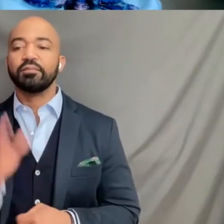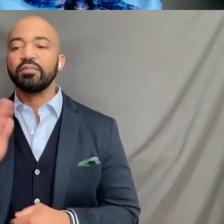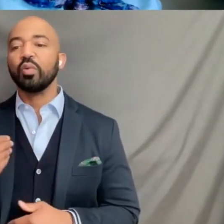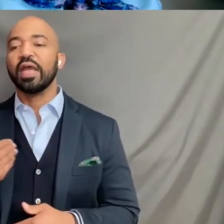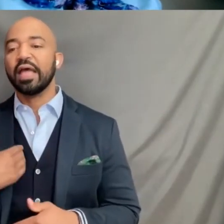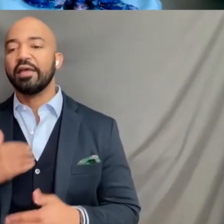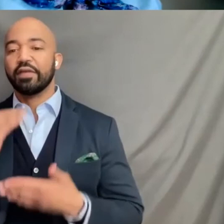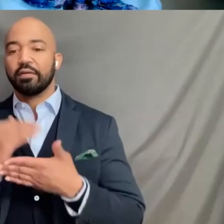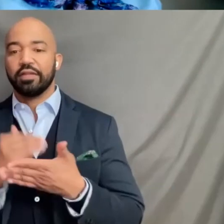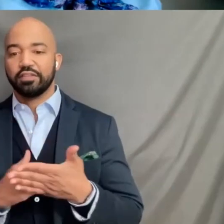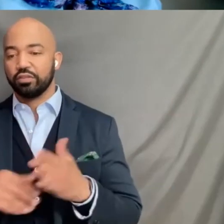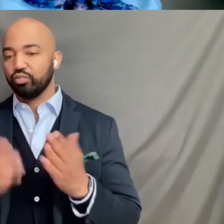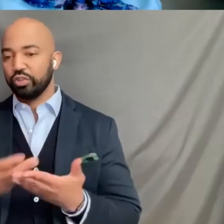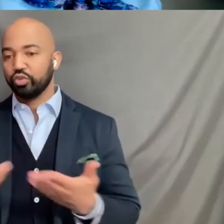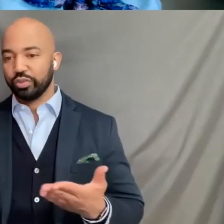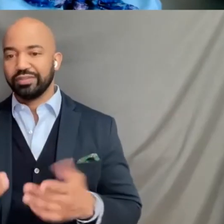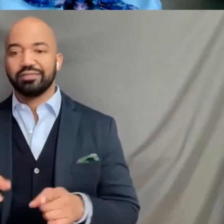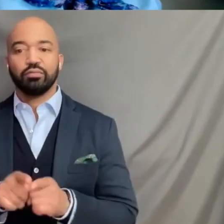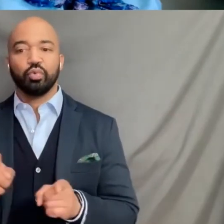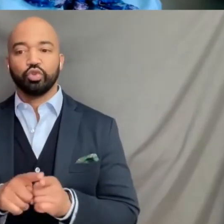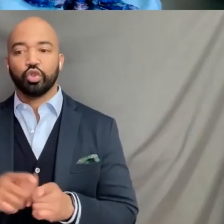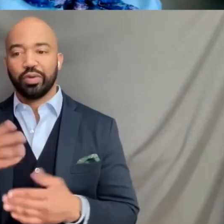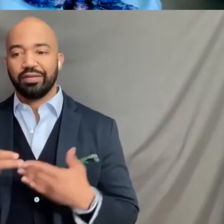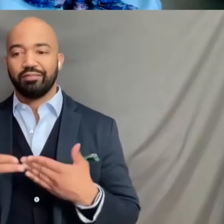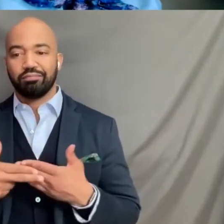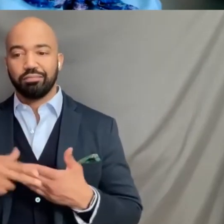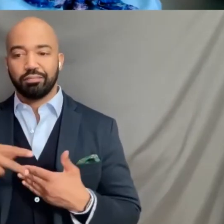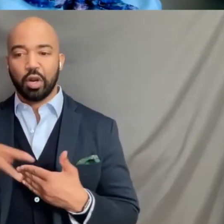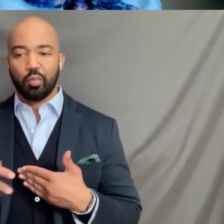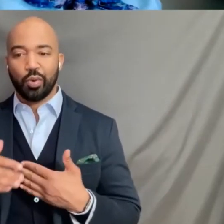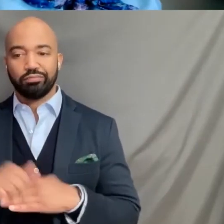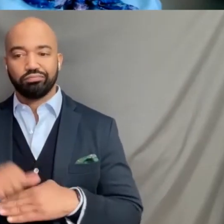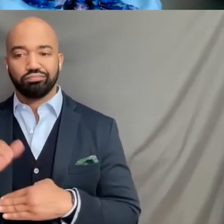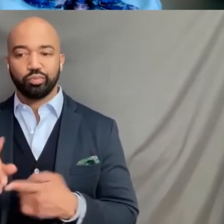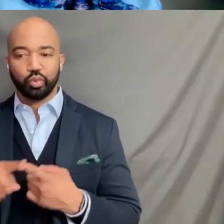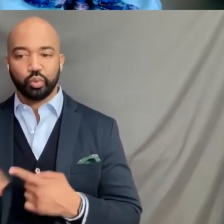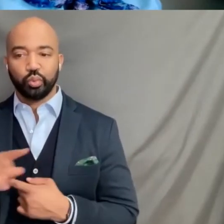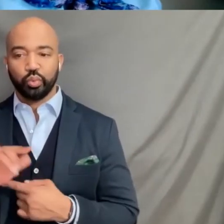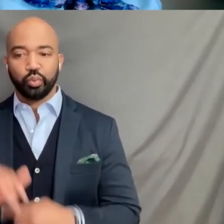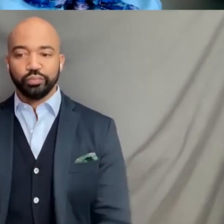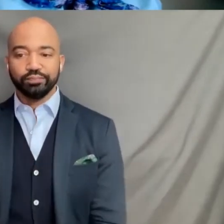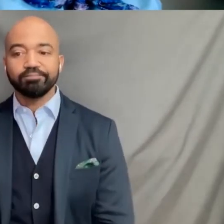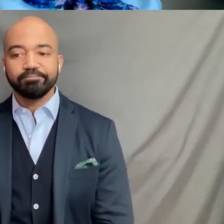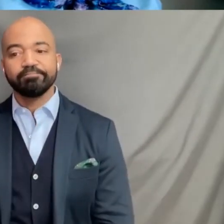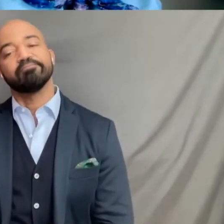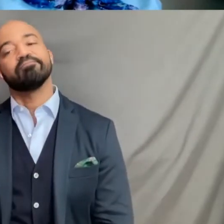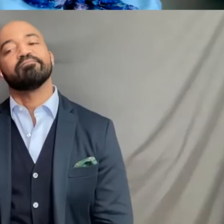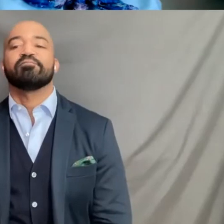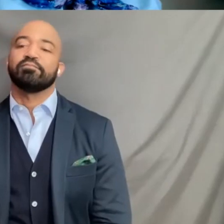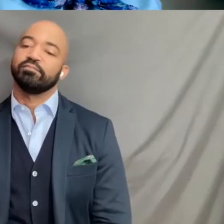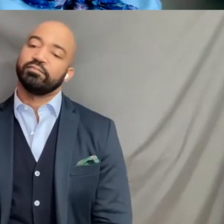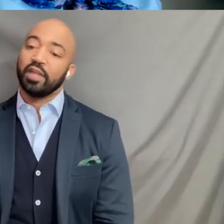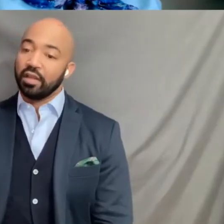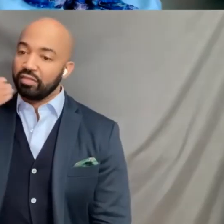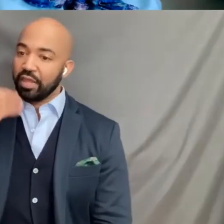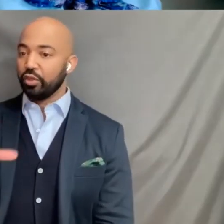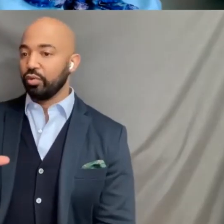and send out the slides as well in that, in that email. So yes, thank you Caleb. See this is what I said about Caleb.